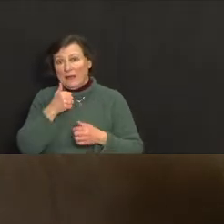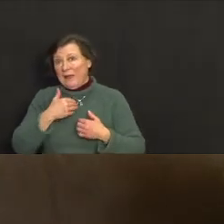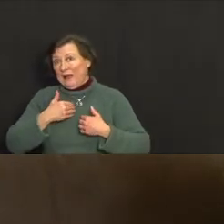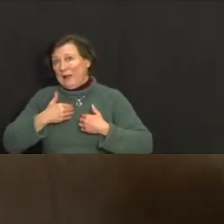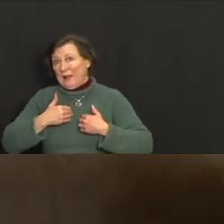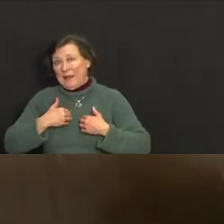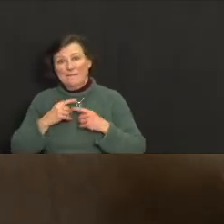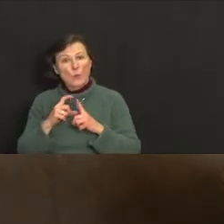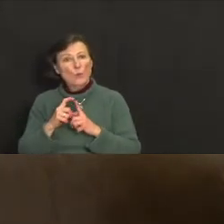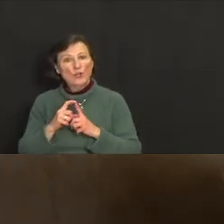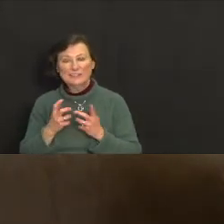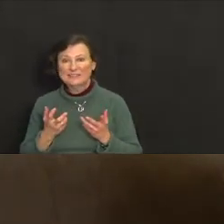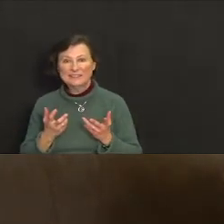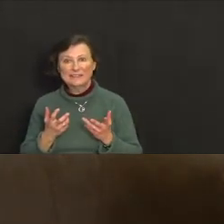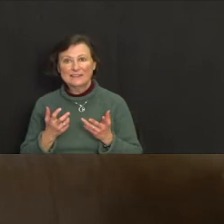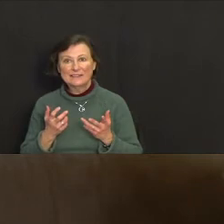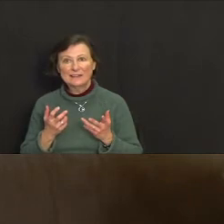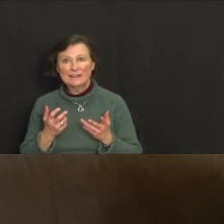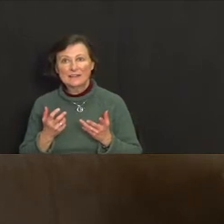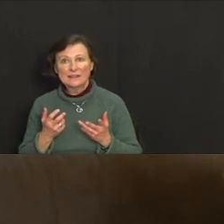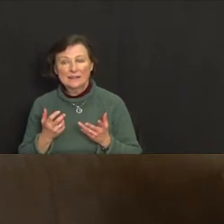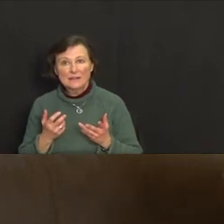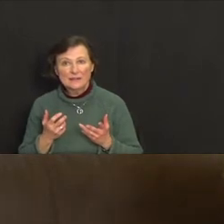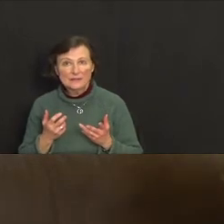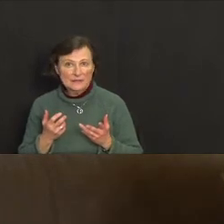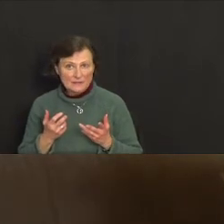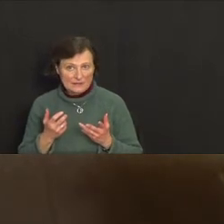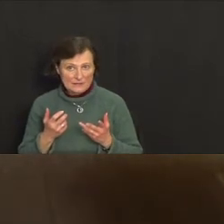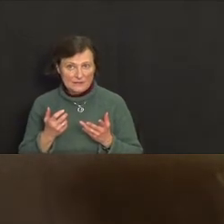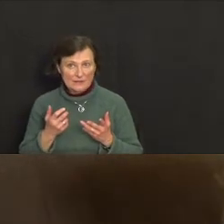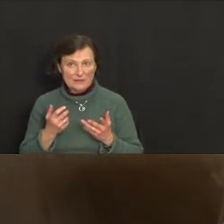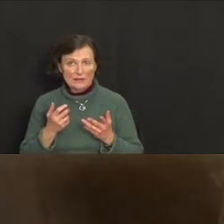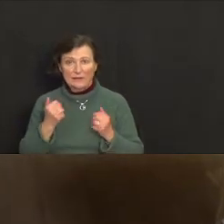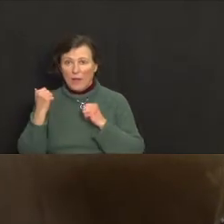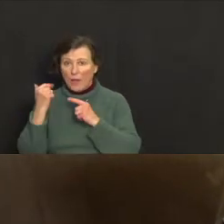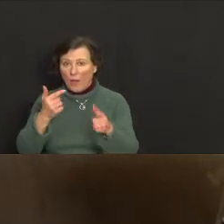And then when we moved in here it was, it it was all because of everything you guys helped us with.